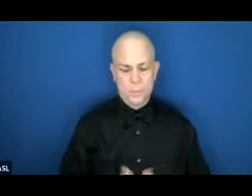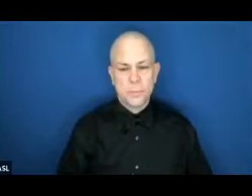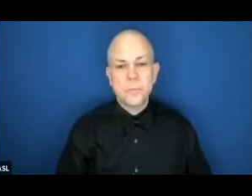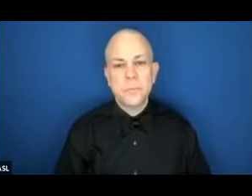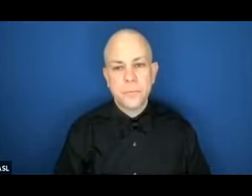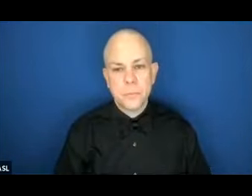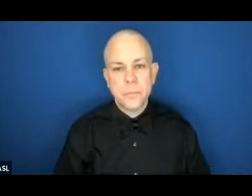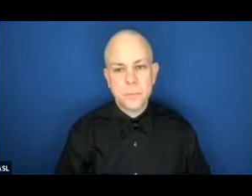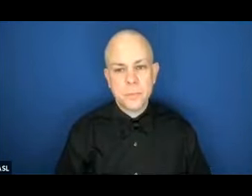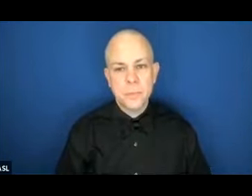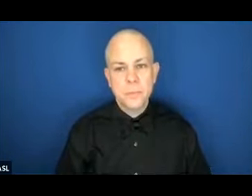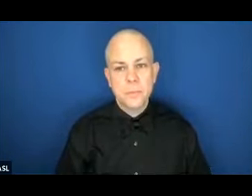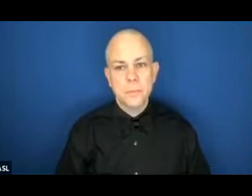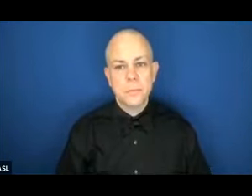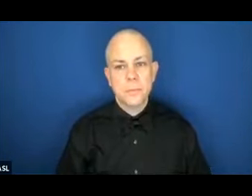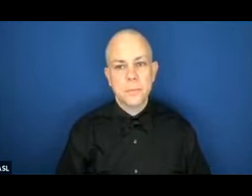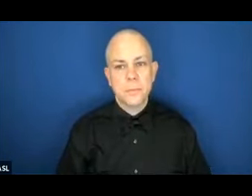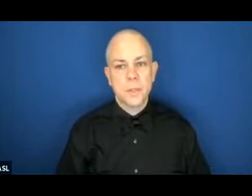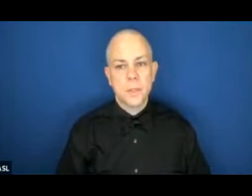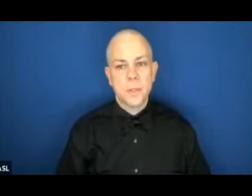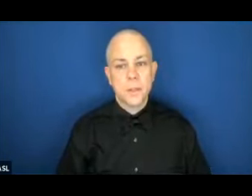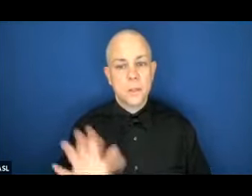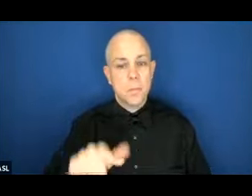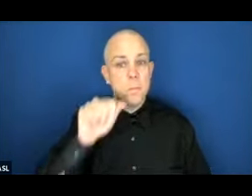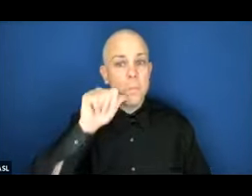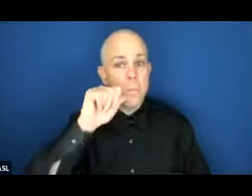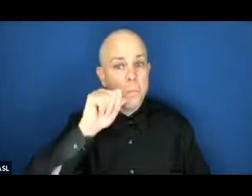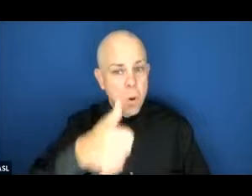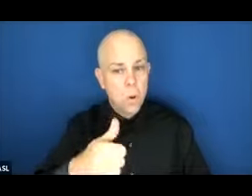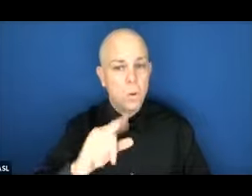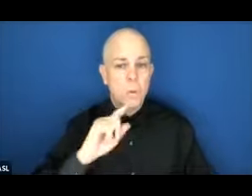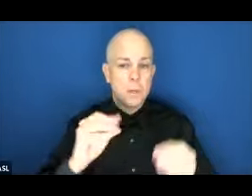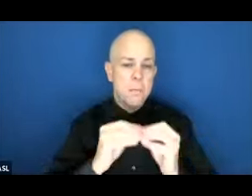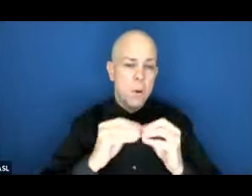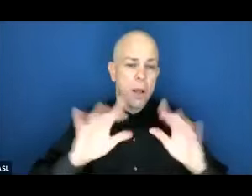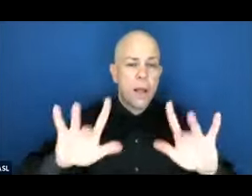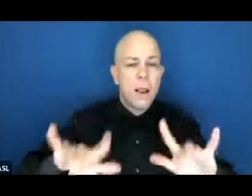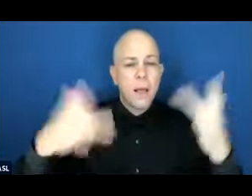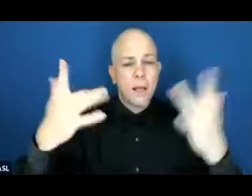a very benign weather day and then Tuesday the first day of Fall